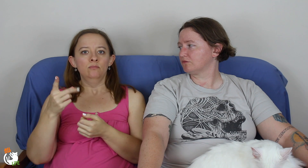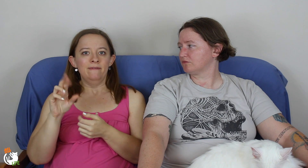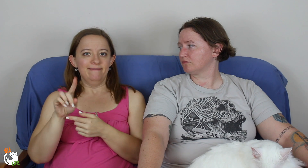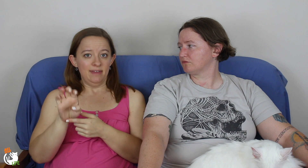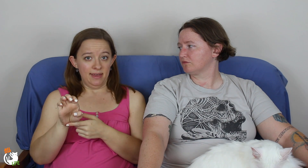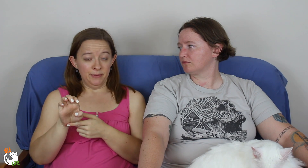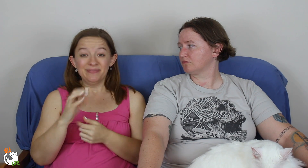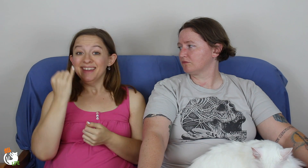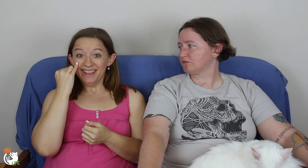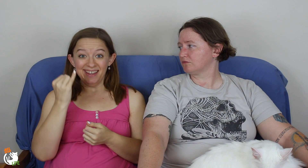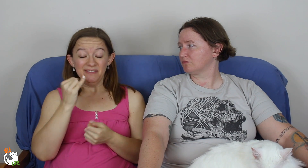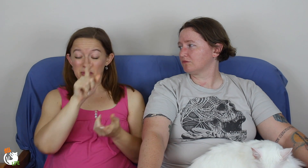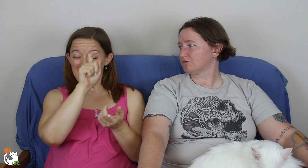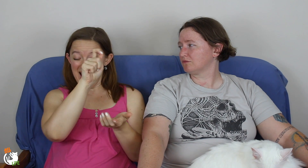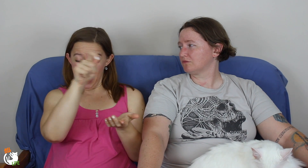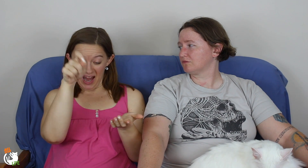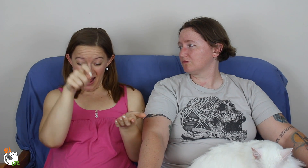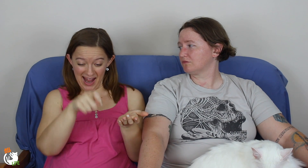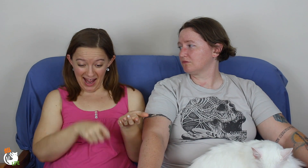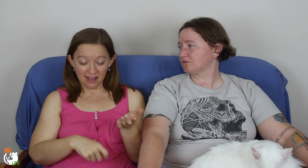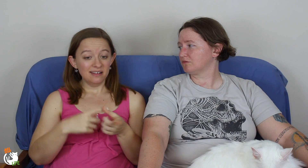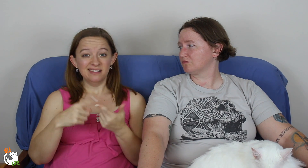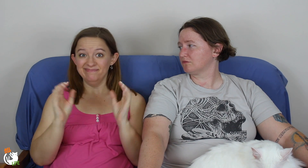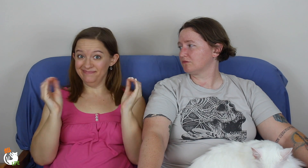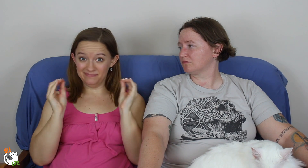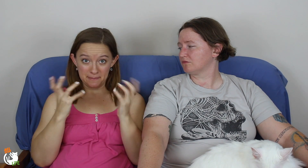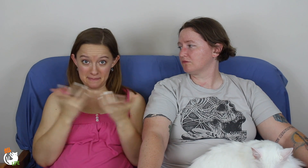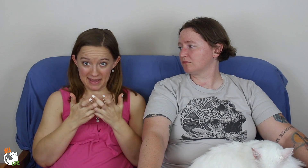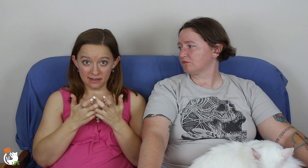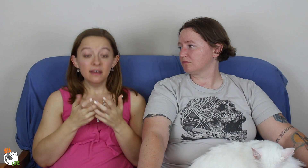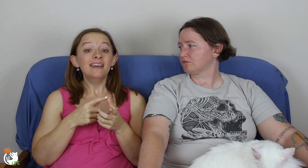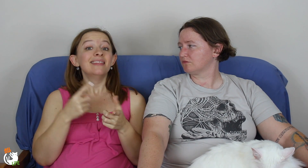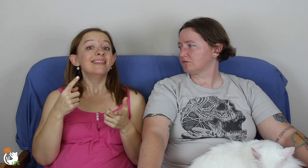Take a look and see their profile. If you check all of these things and there's no match,